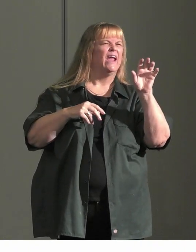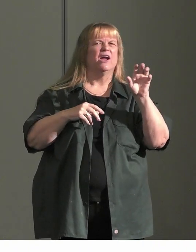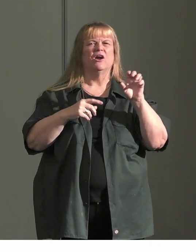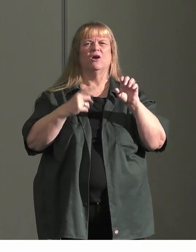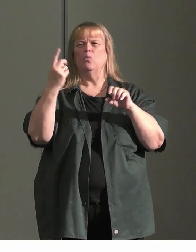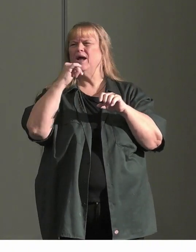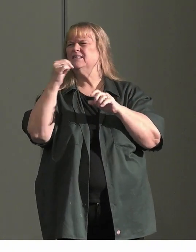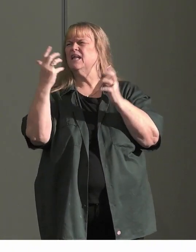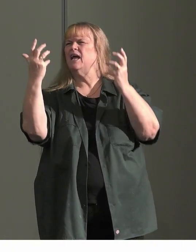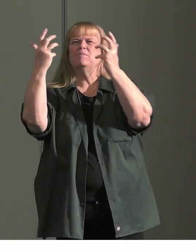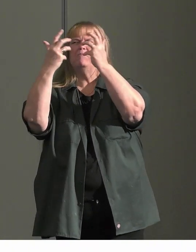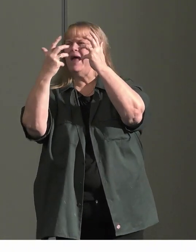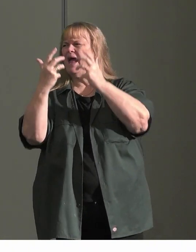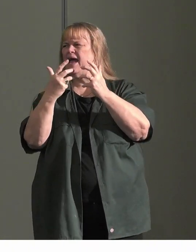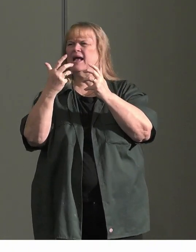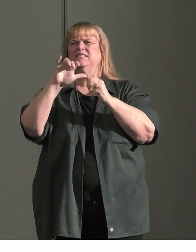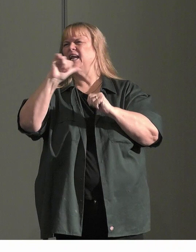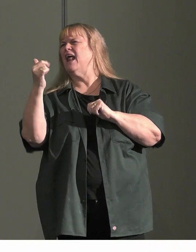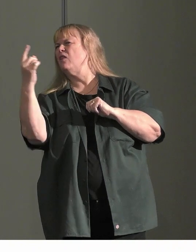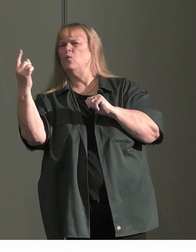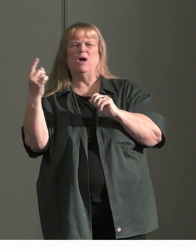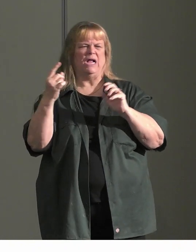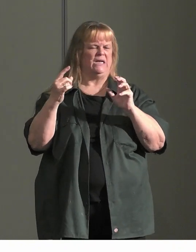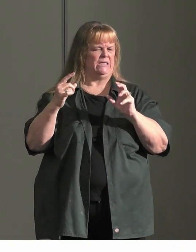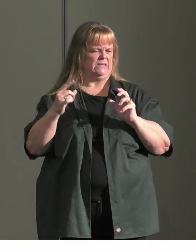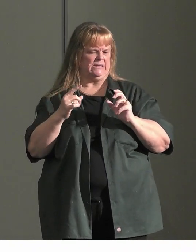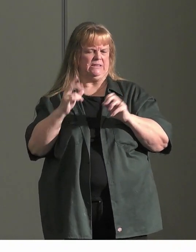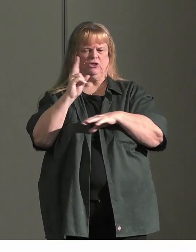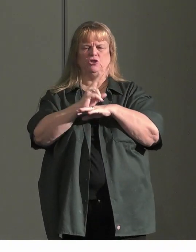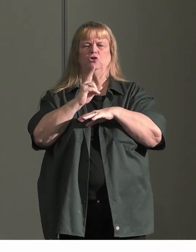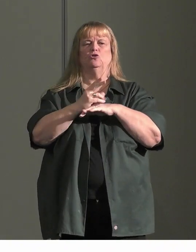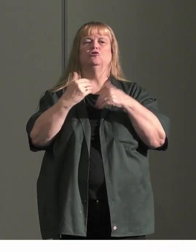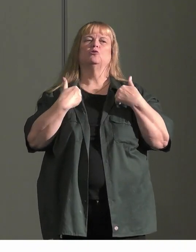in line with it and you get another one. So users were having trouble